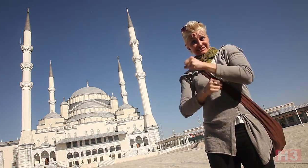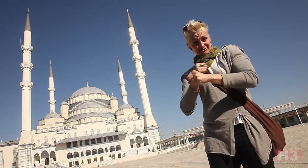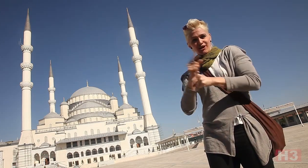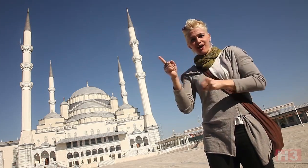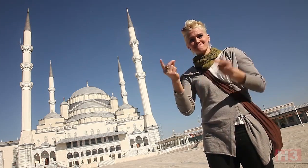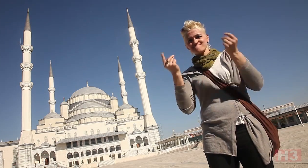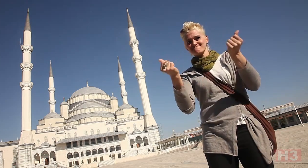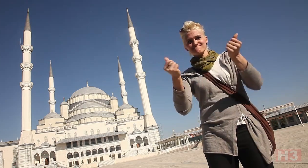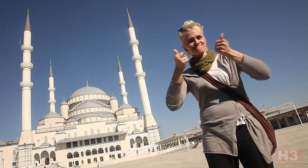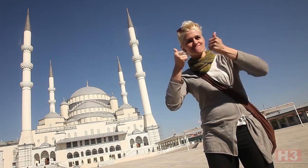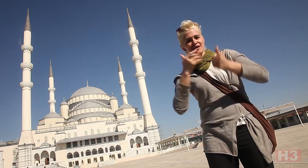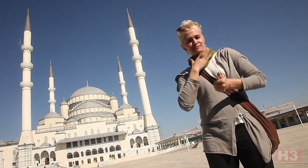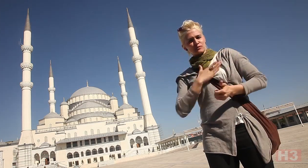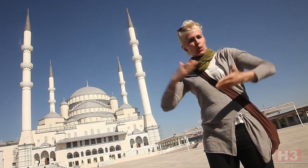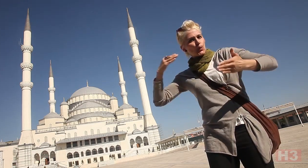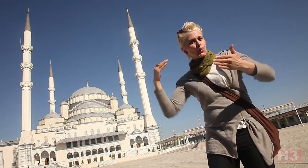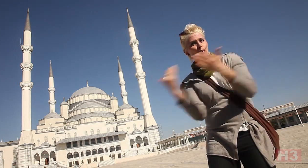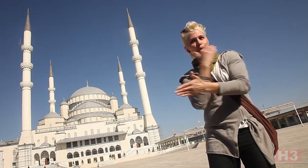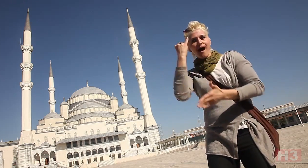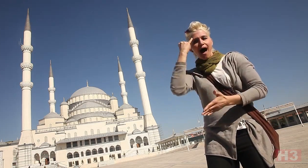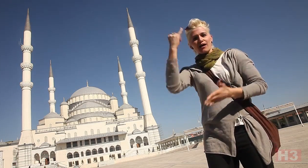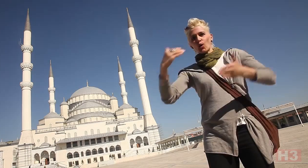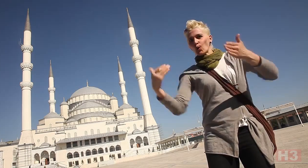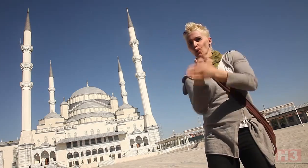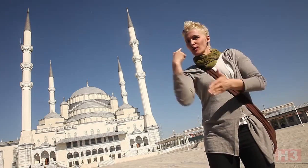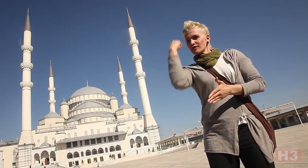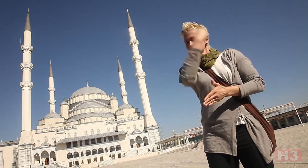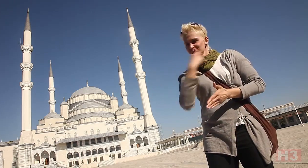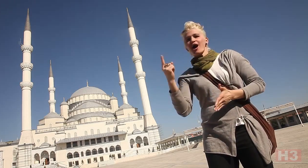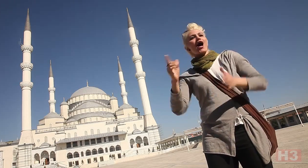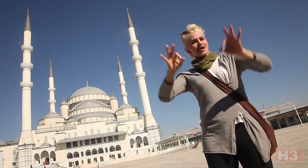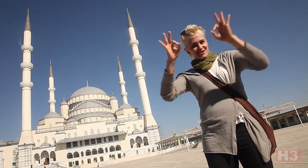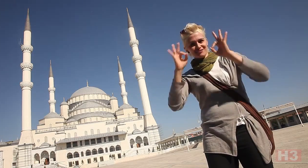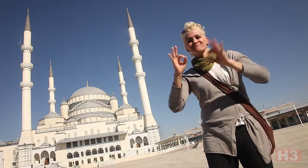In the same year a new idea and modern appearance was desired and designed.